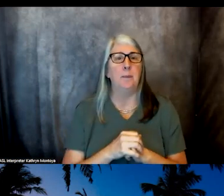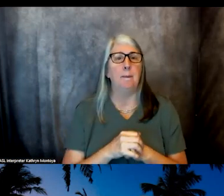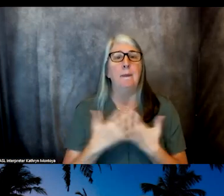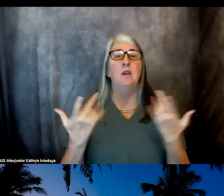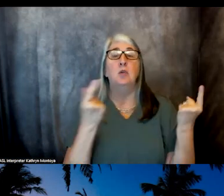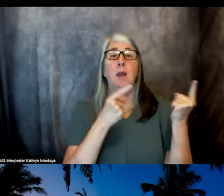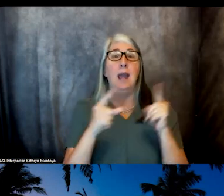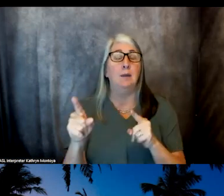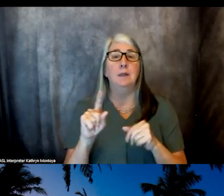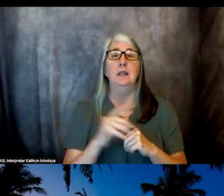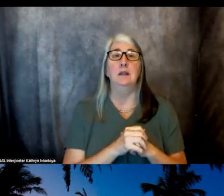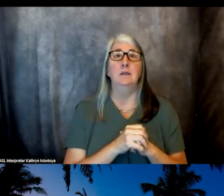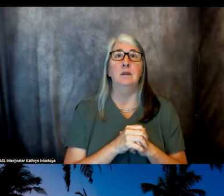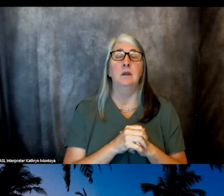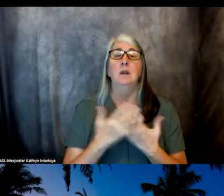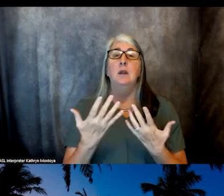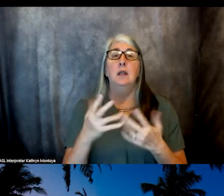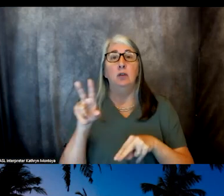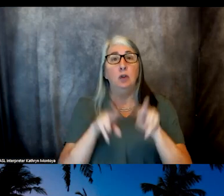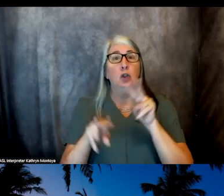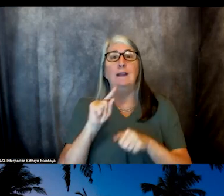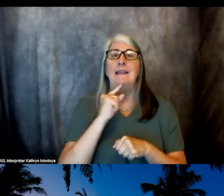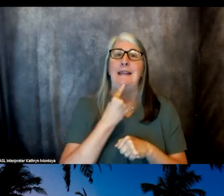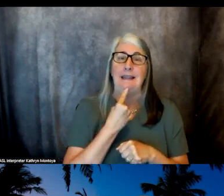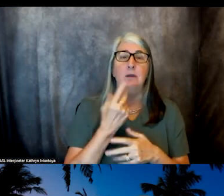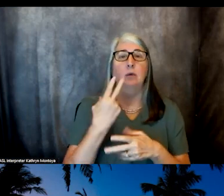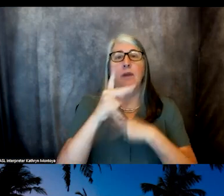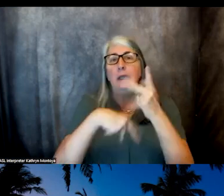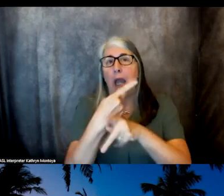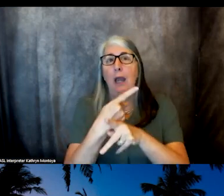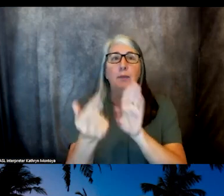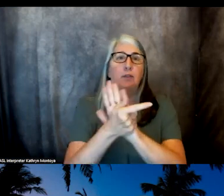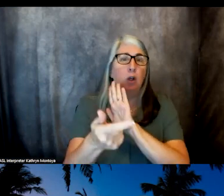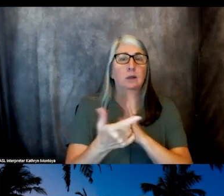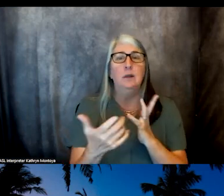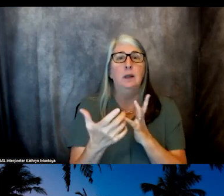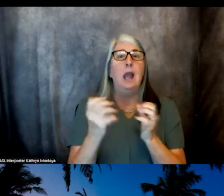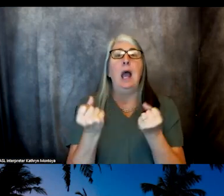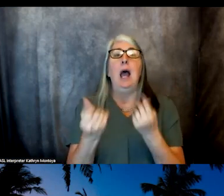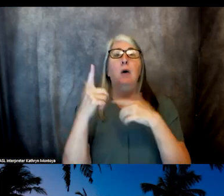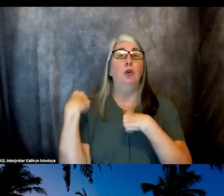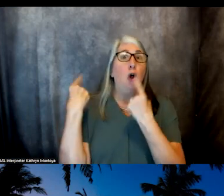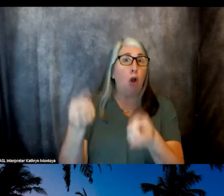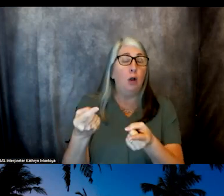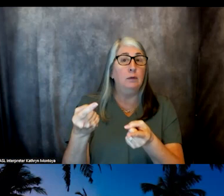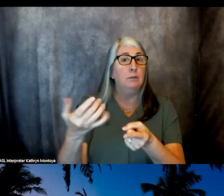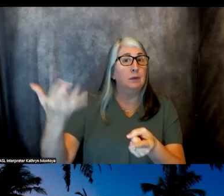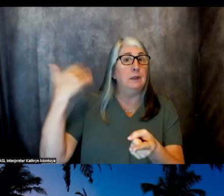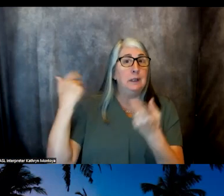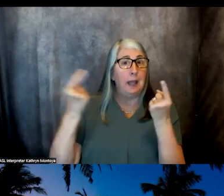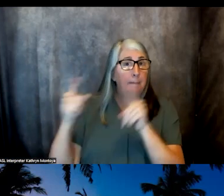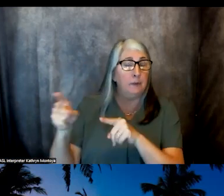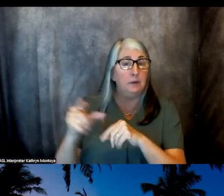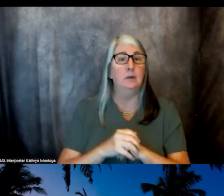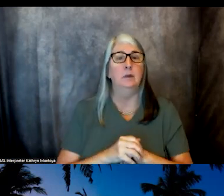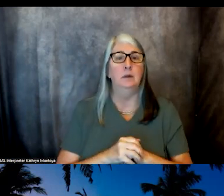OFFENSE, THE TIME SINCE THAT AND THE COMPLETION OF THAT. IF SOMETHING